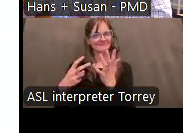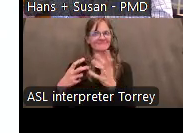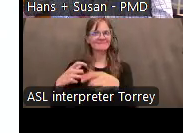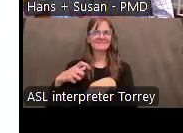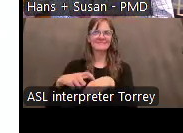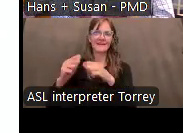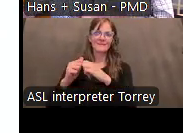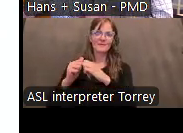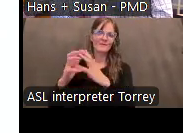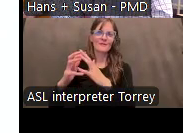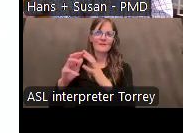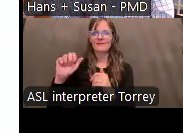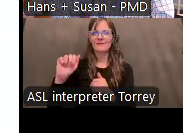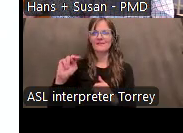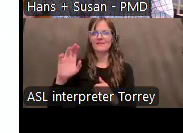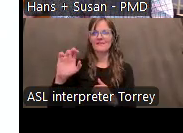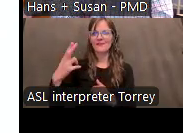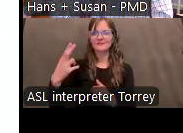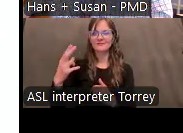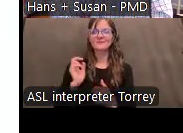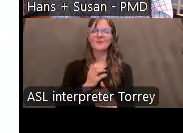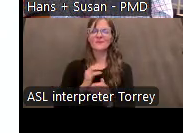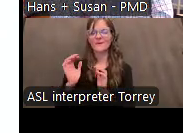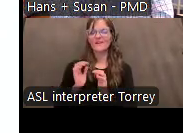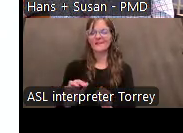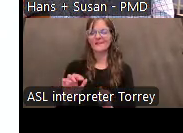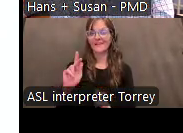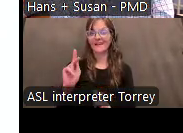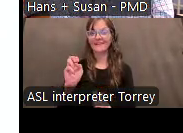And Kevin, our client, Kevin Coughlin was, you know, really, really key in this.